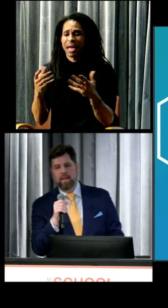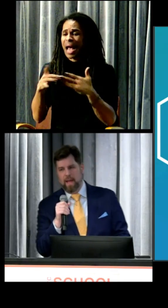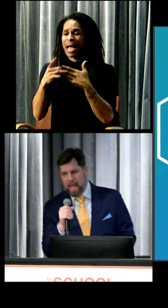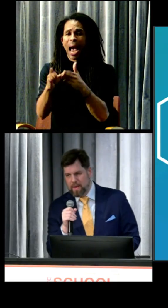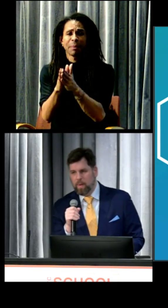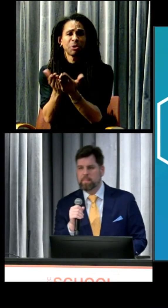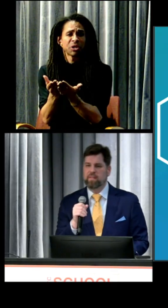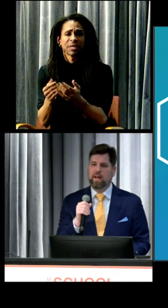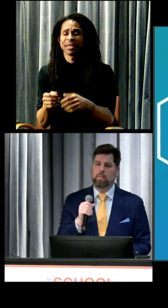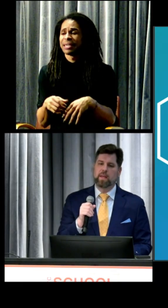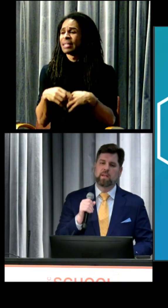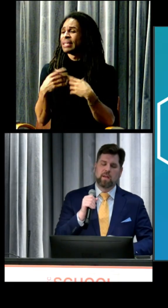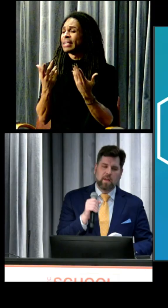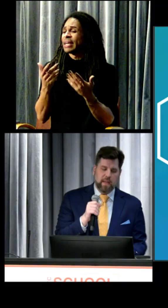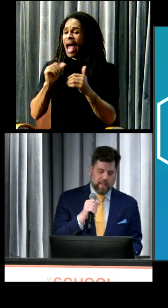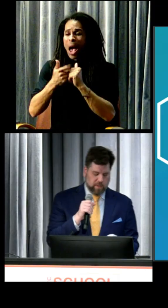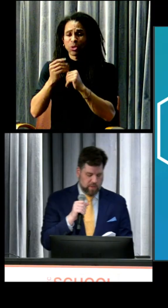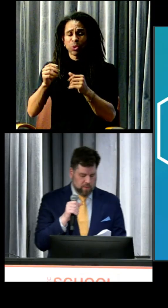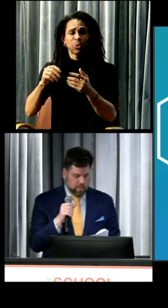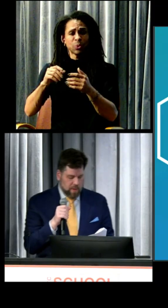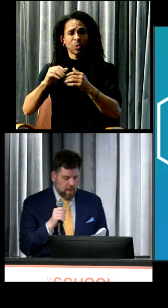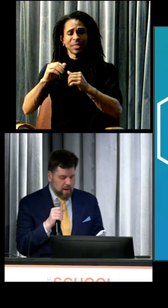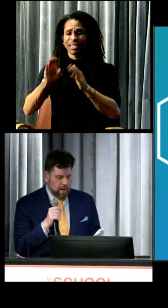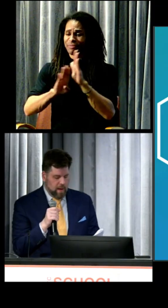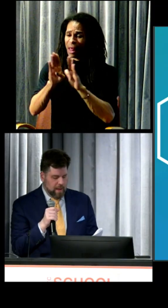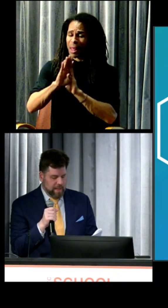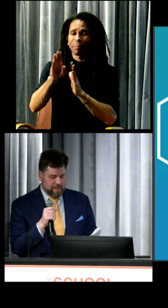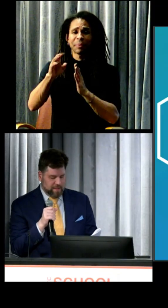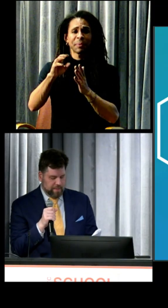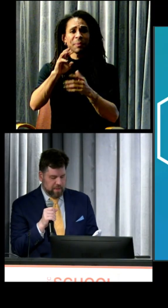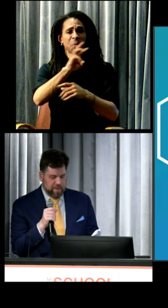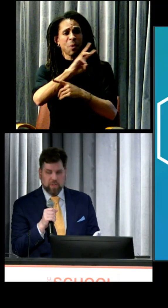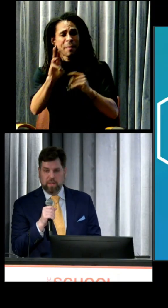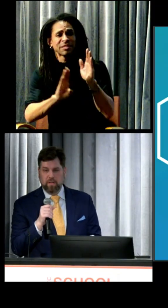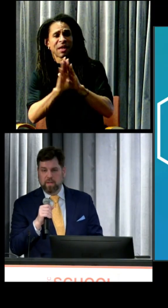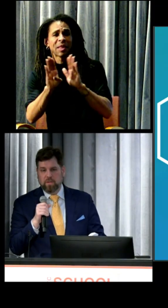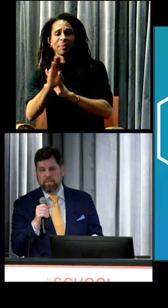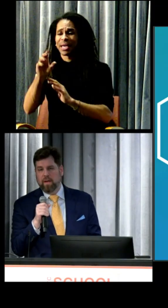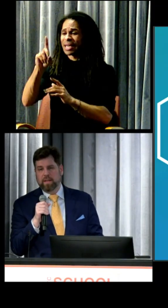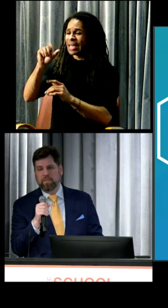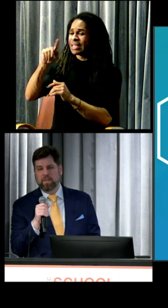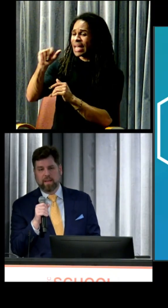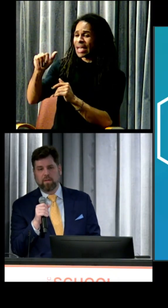So the red segments you see here, especially on that bottom row, that's the eastbound corridor,